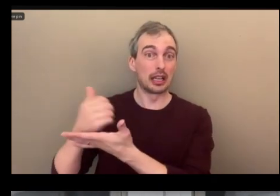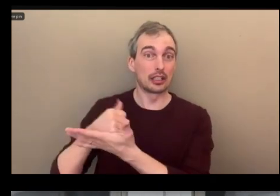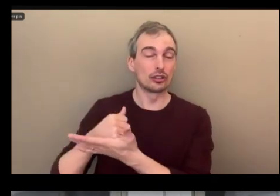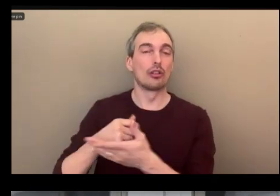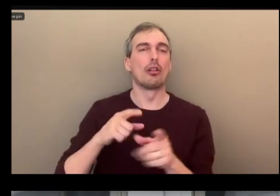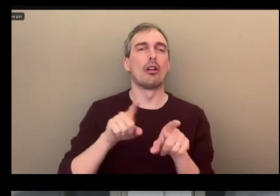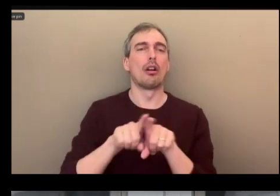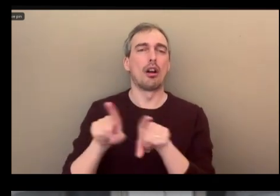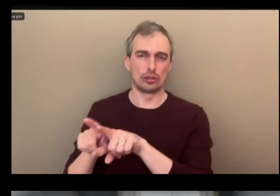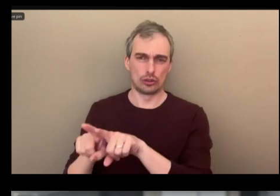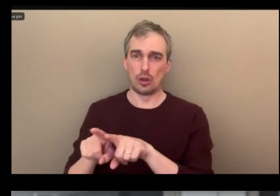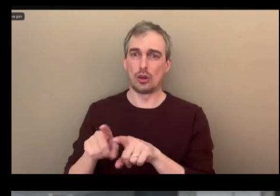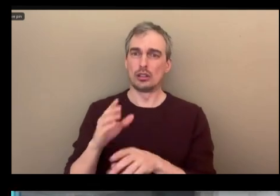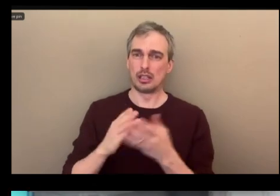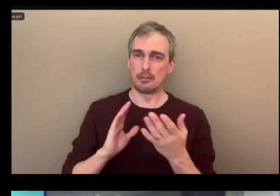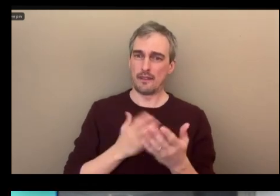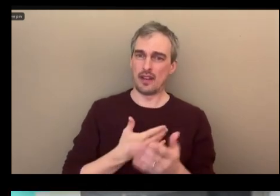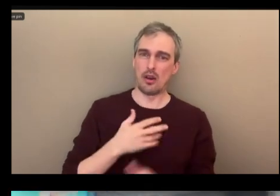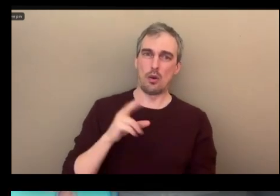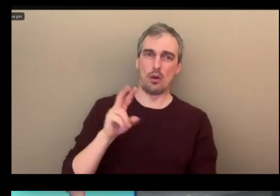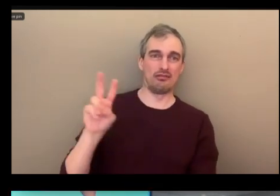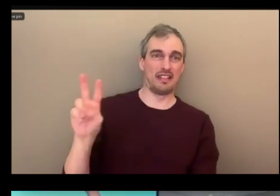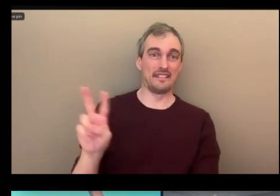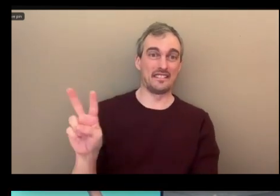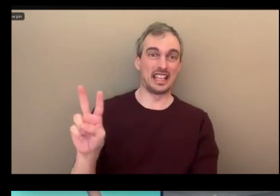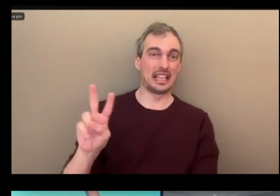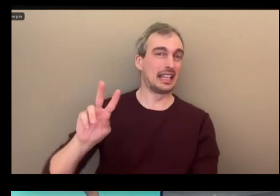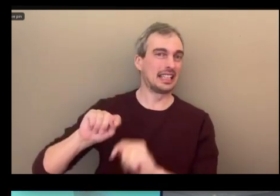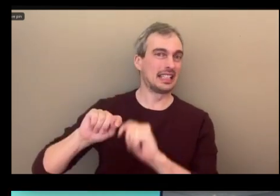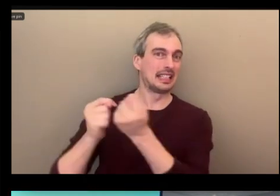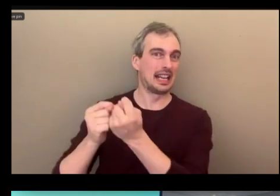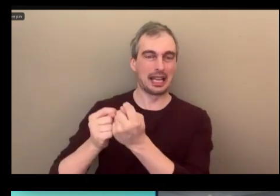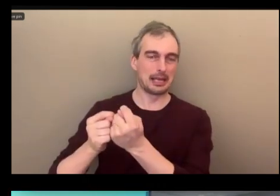So for example, you can't see in this picture, but that's a great example